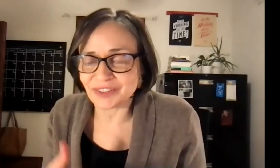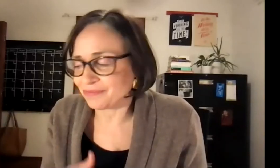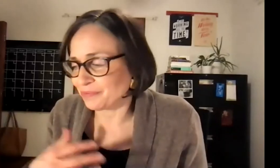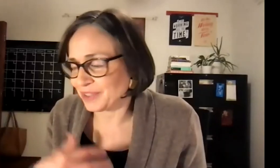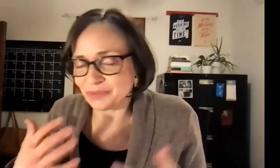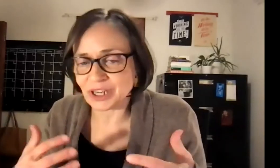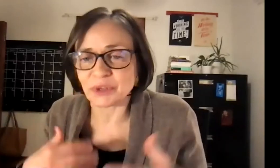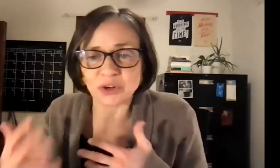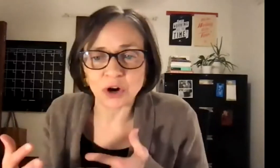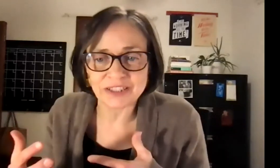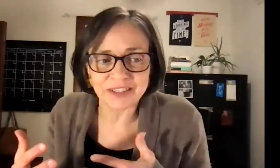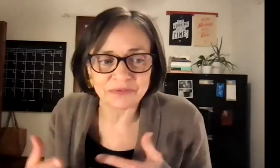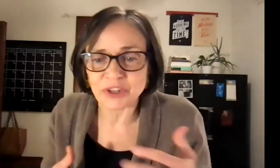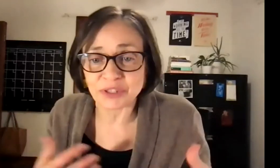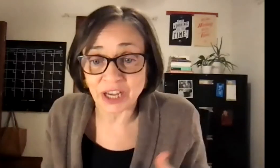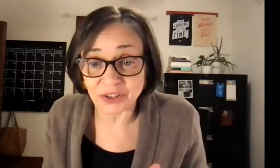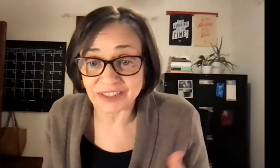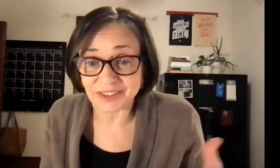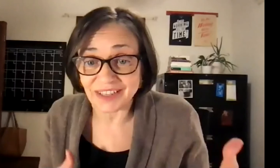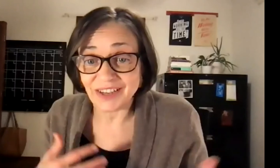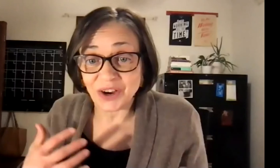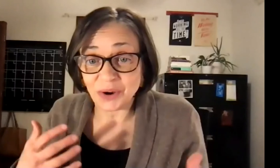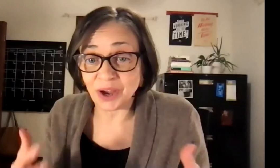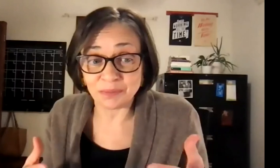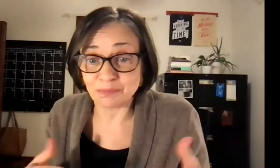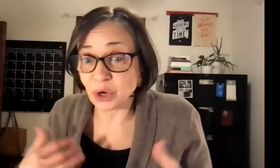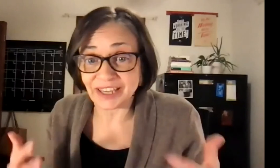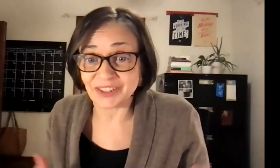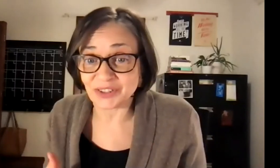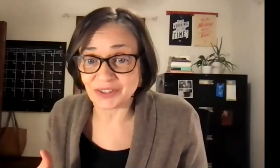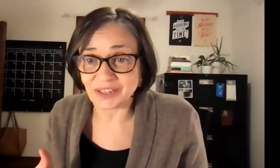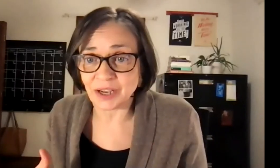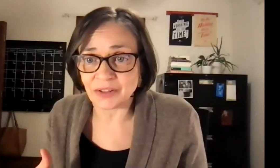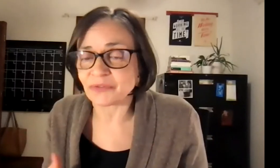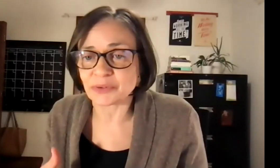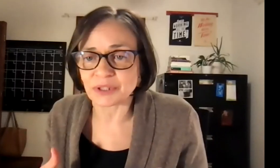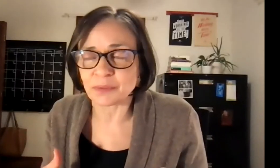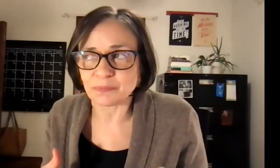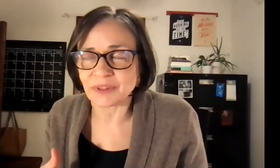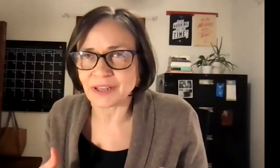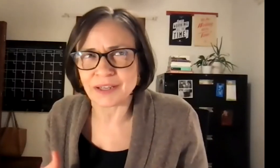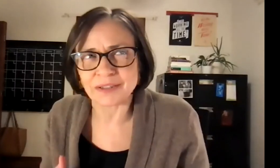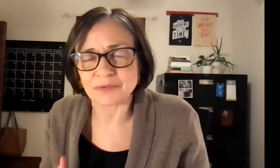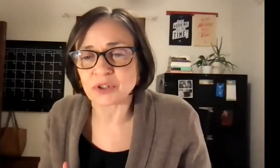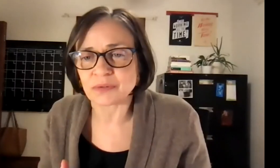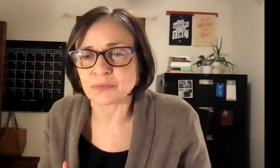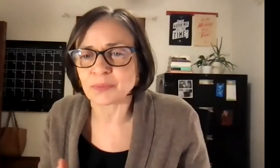[Dr. Vendryes] Thank you. I'll bring back on my video if you folks will let me. Hello